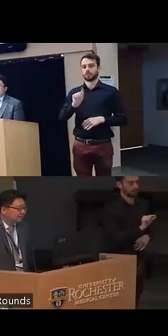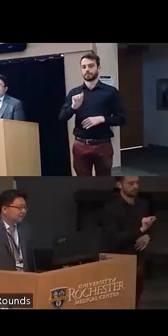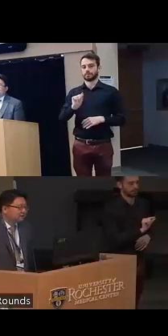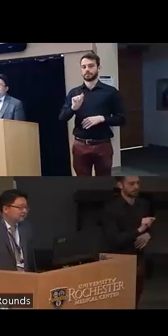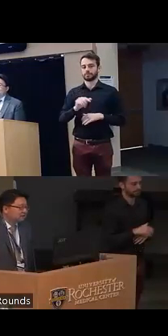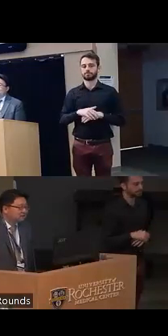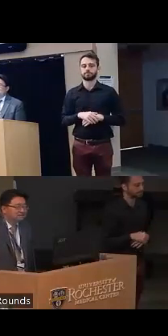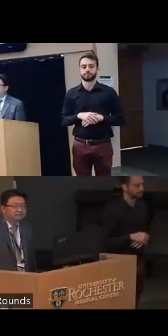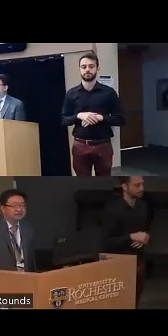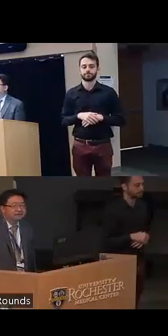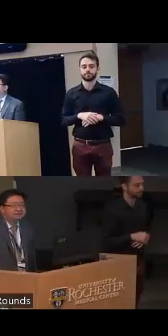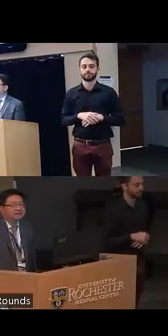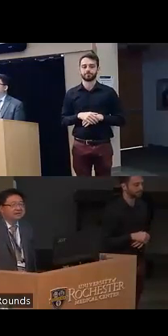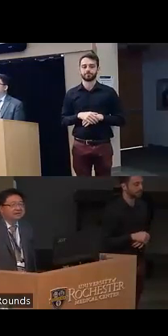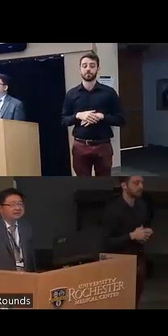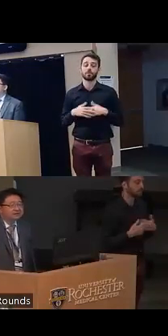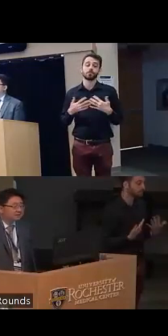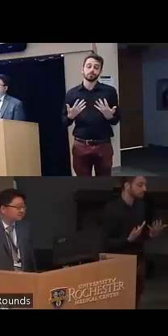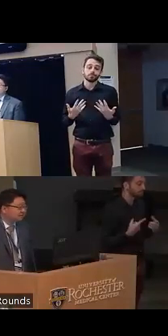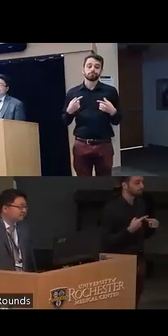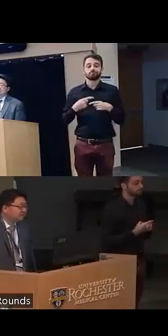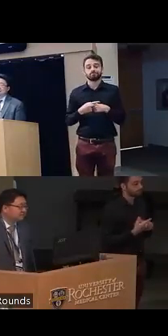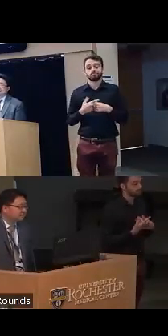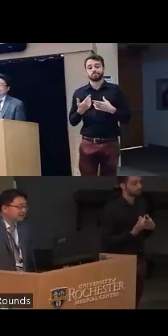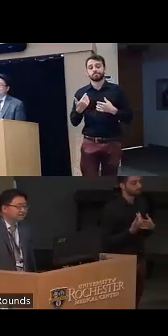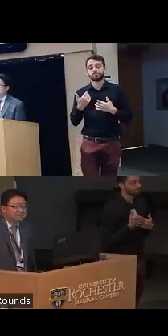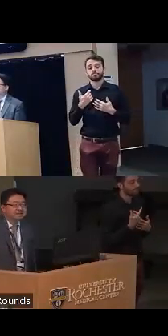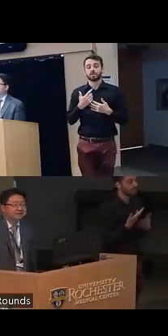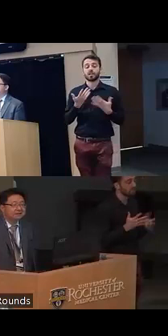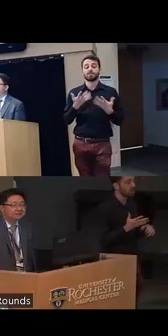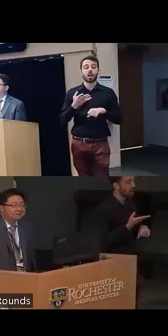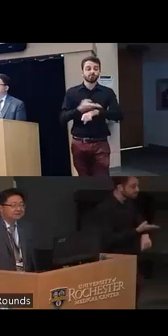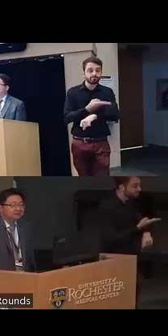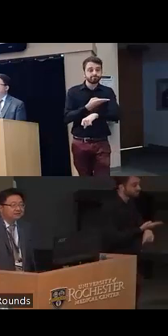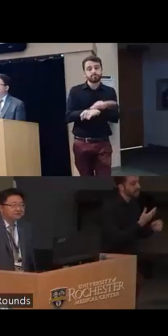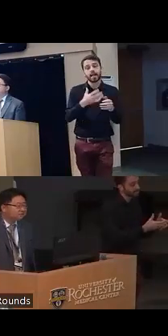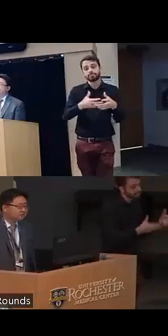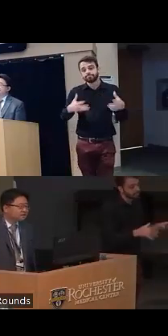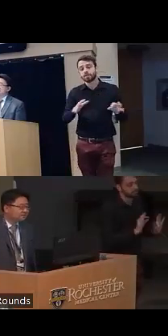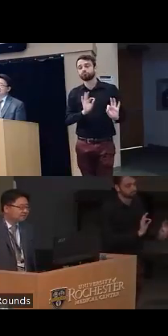but you know there is a challenge that comes after yeah we are expanding we also do the